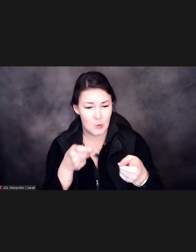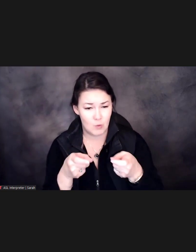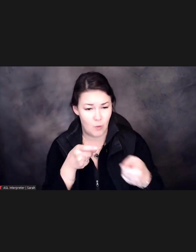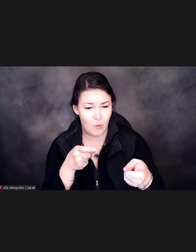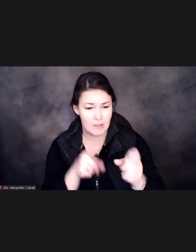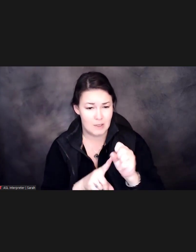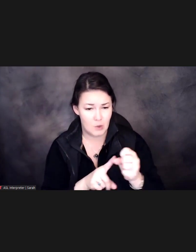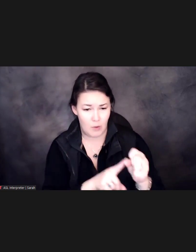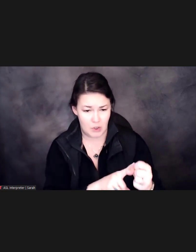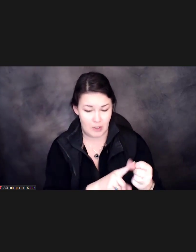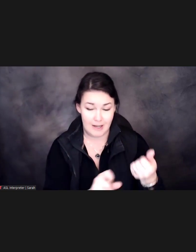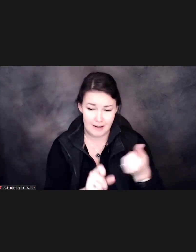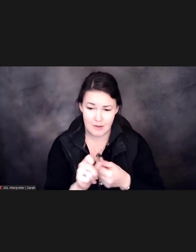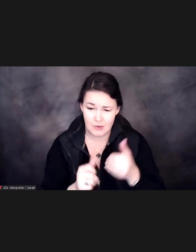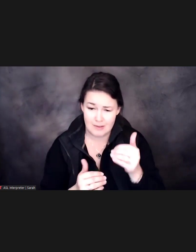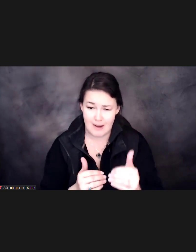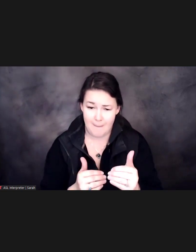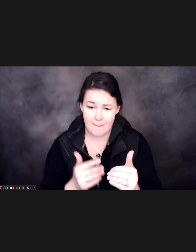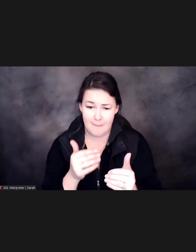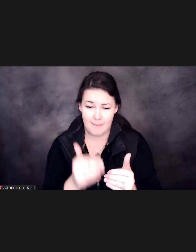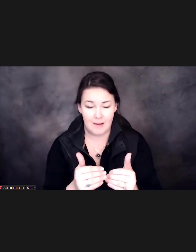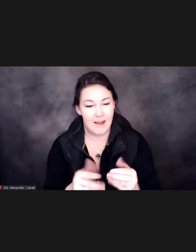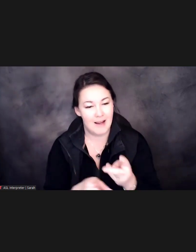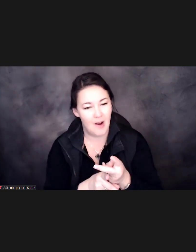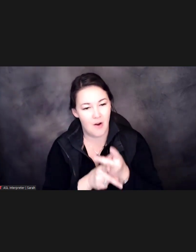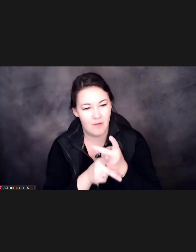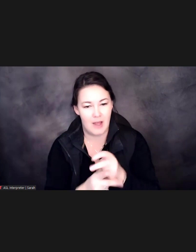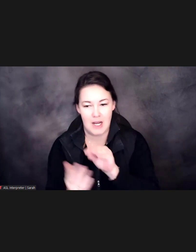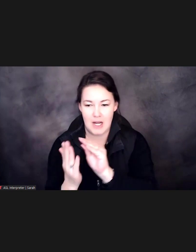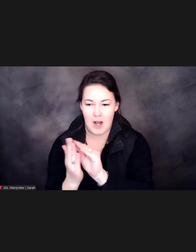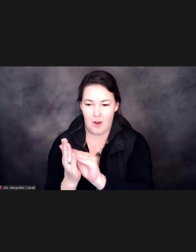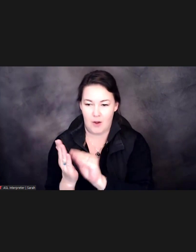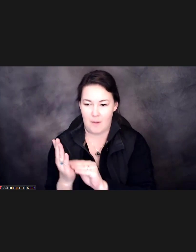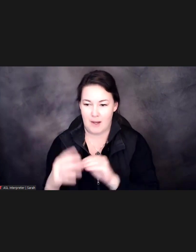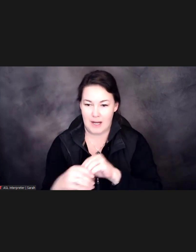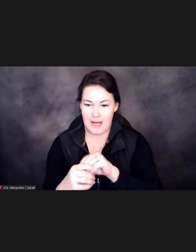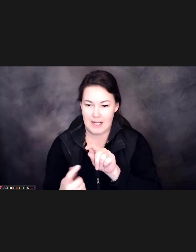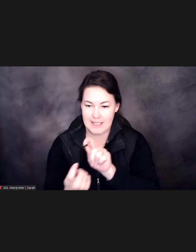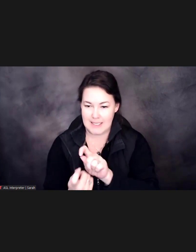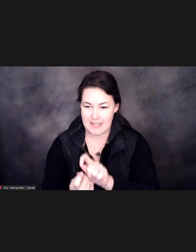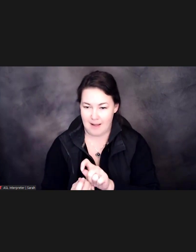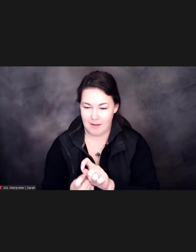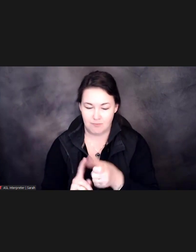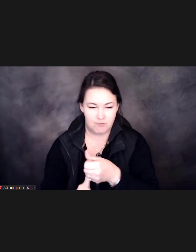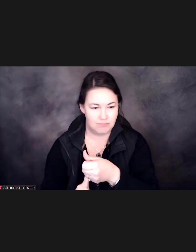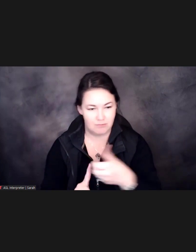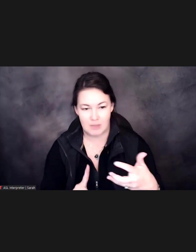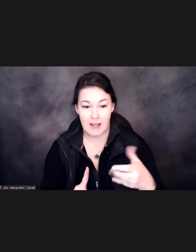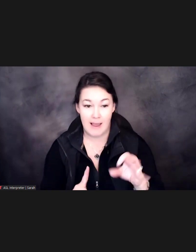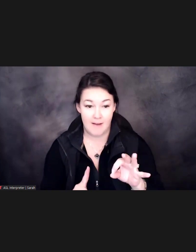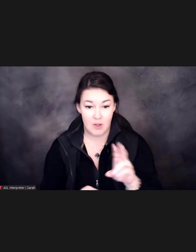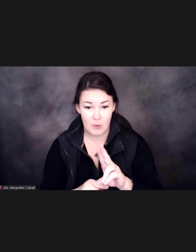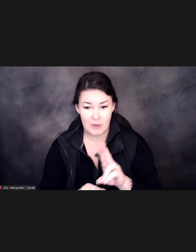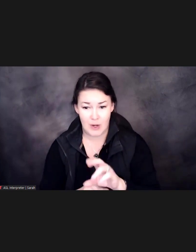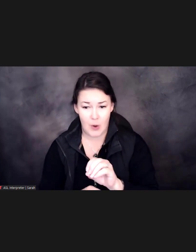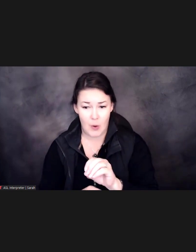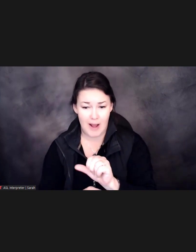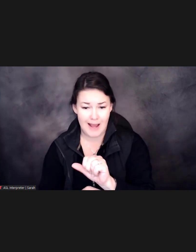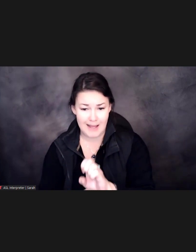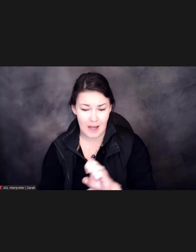conditions, each step of which is carefully documented in detail, and this is true whether you're using OAE screening or pure tone